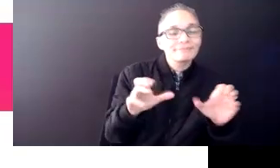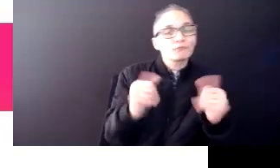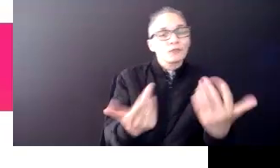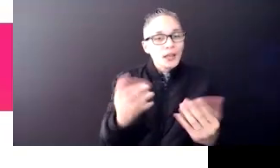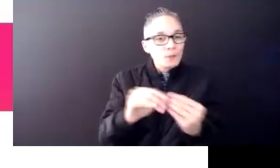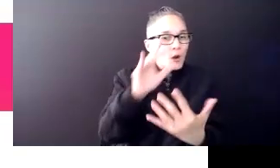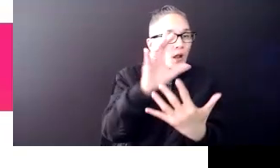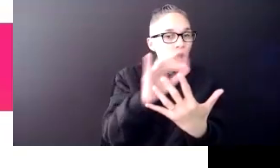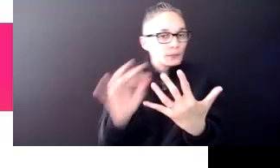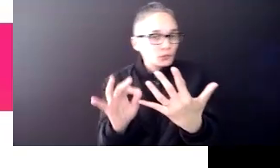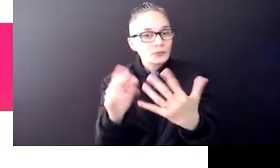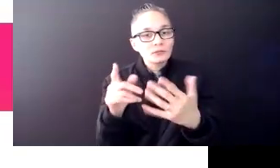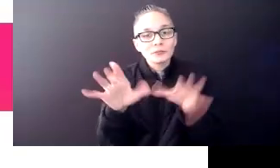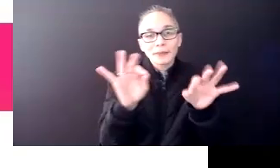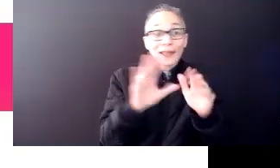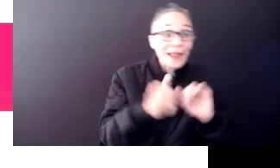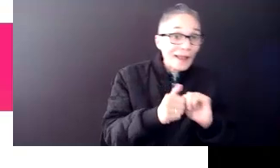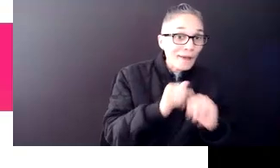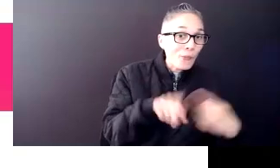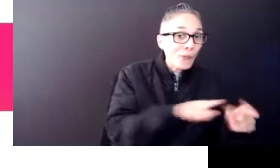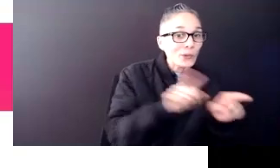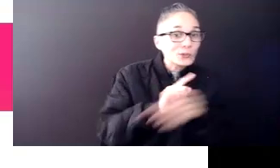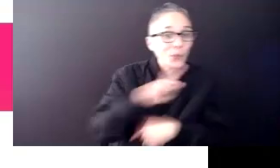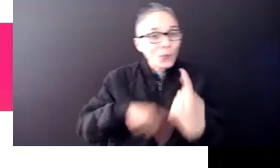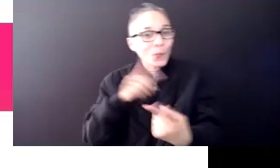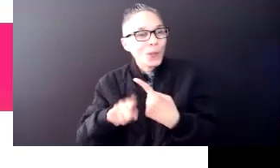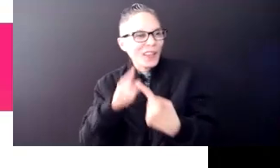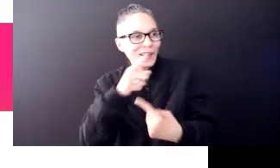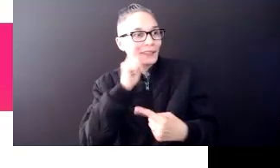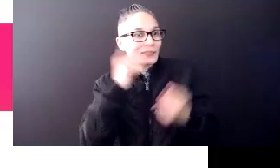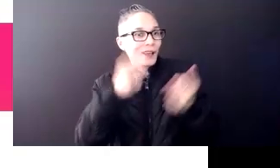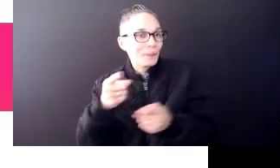for choosing how and when, you know, these interactions occur in our course.